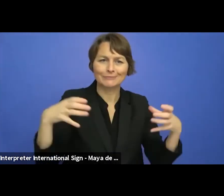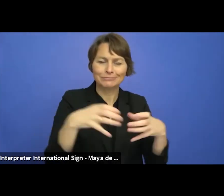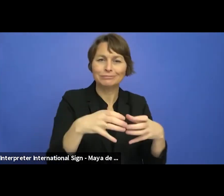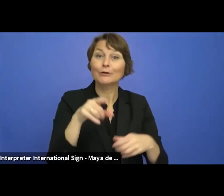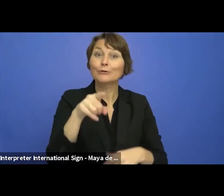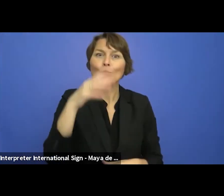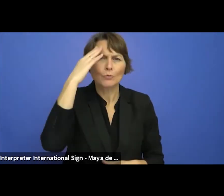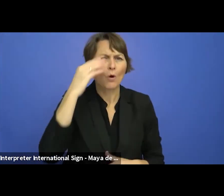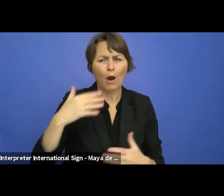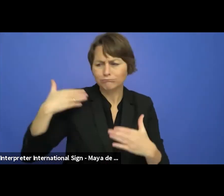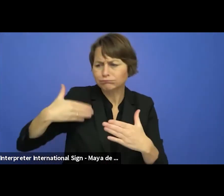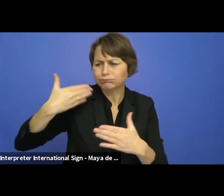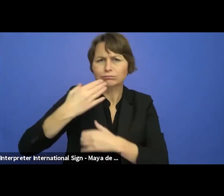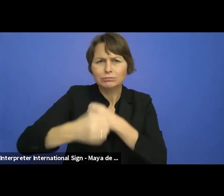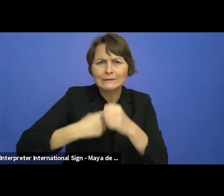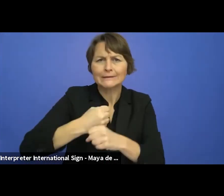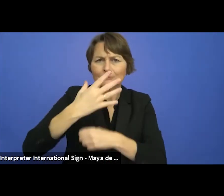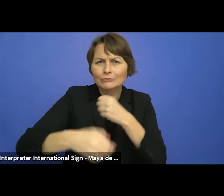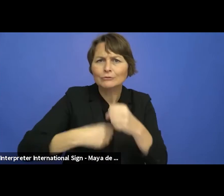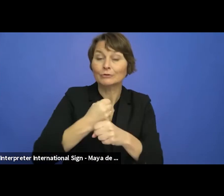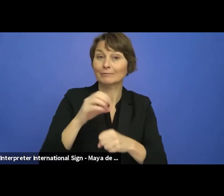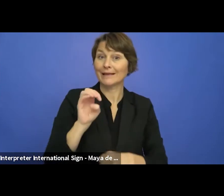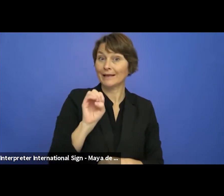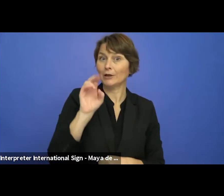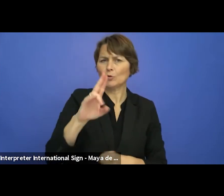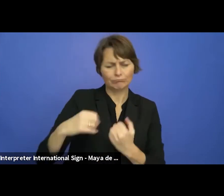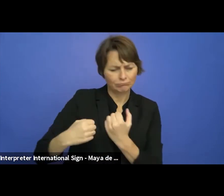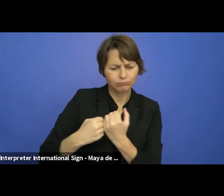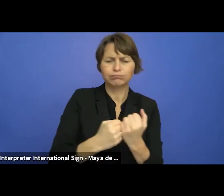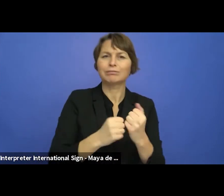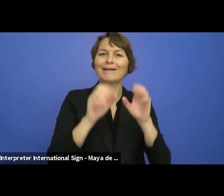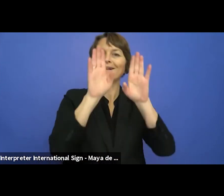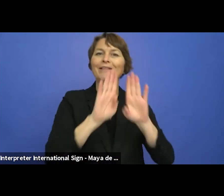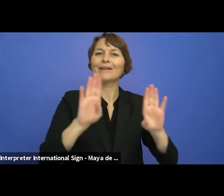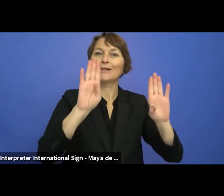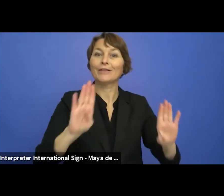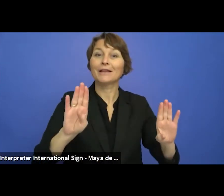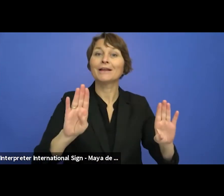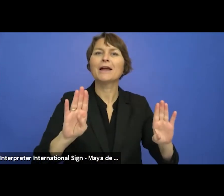Europe has supported theatre which comes second only to music in terms of projects funded.